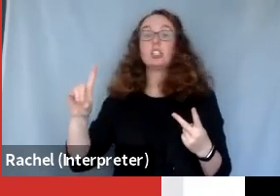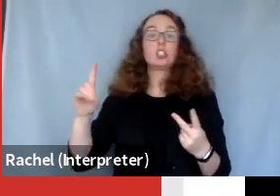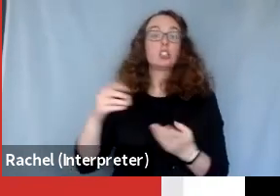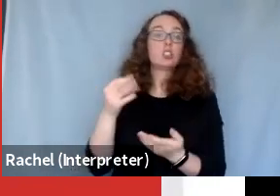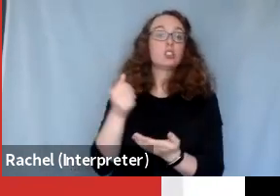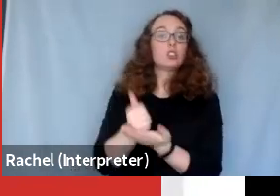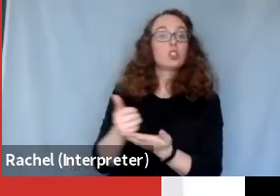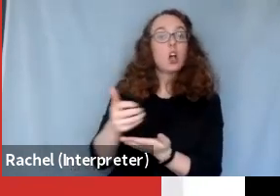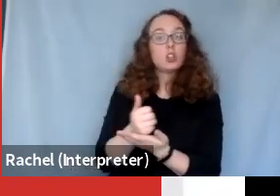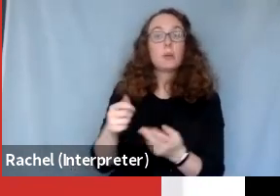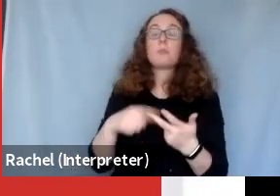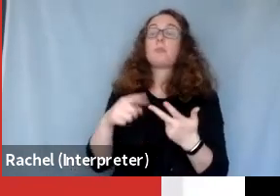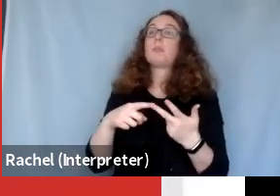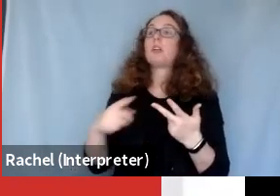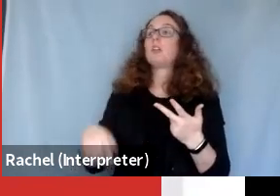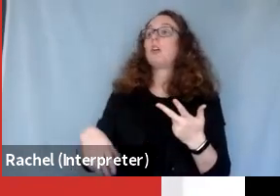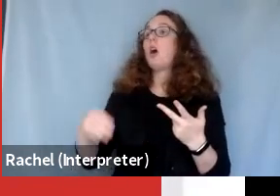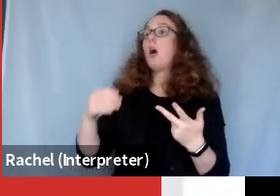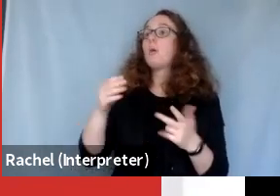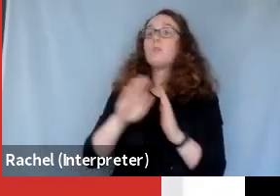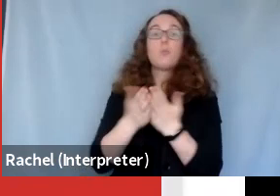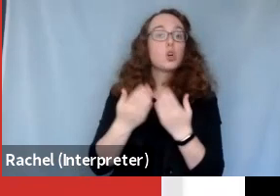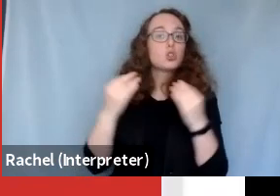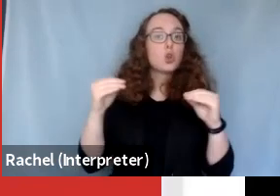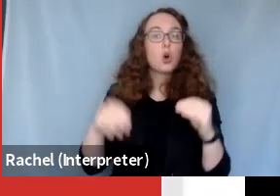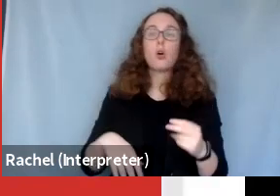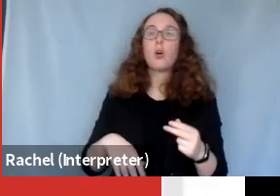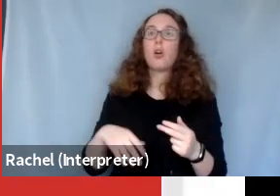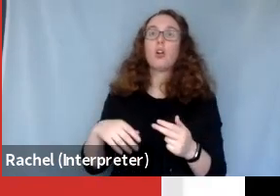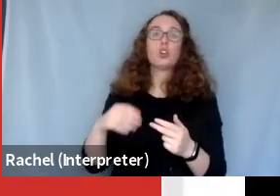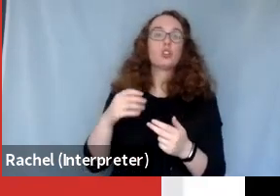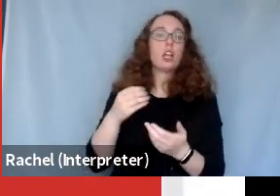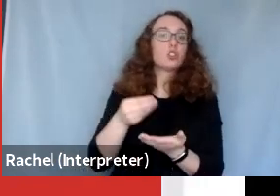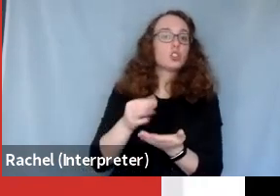a bookstore, then those are going to be available and you will receive